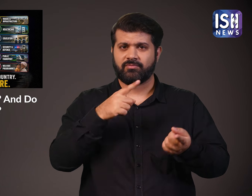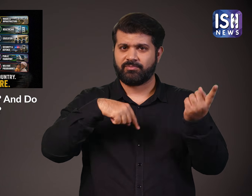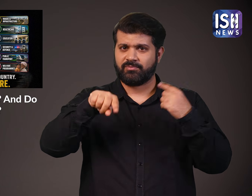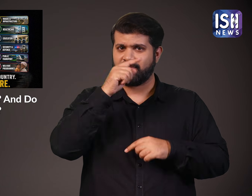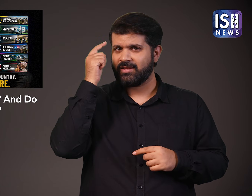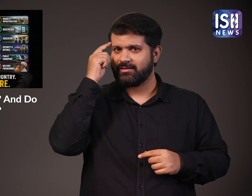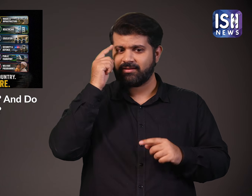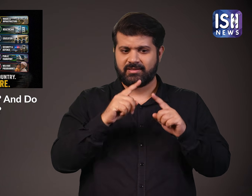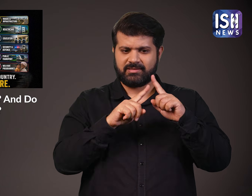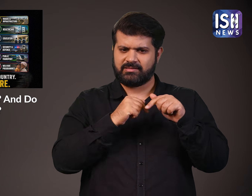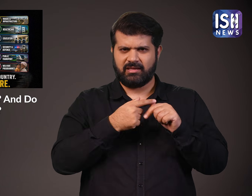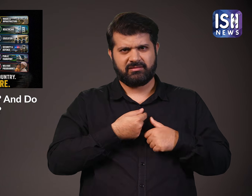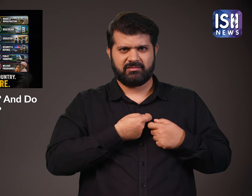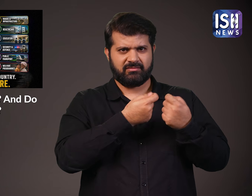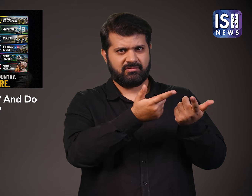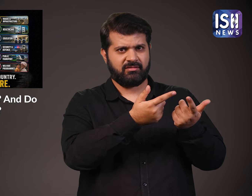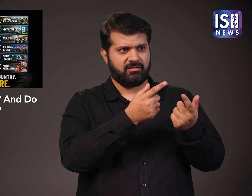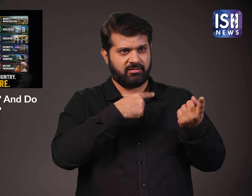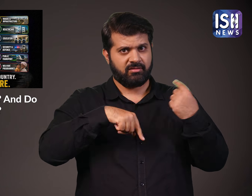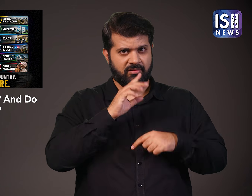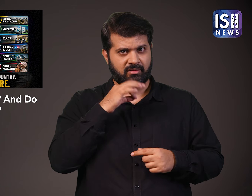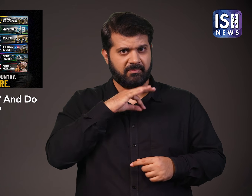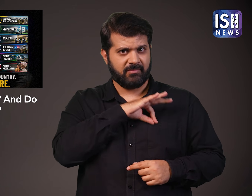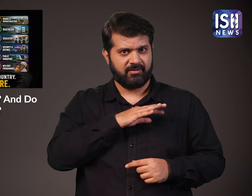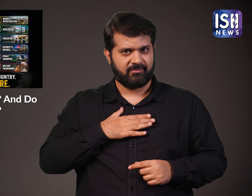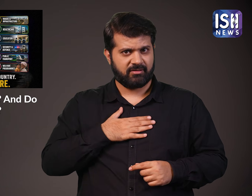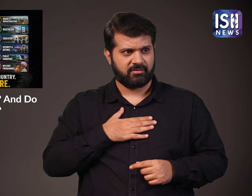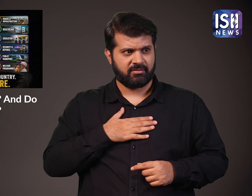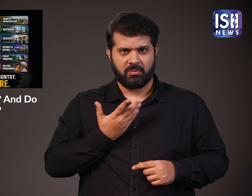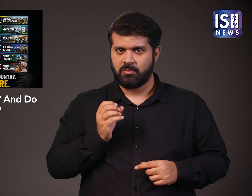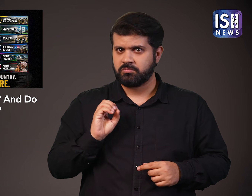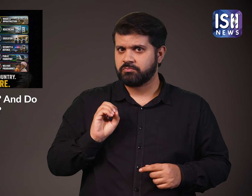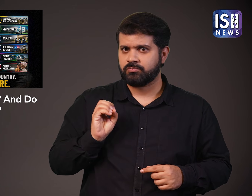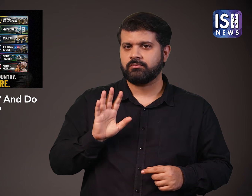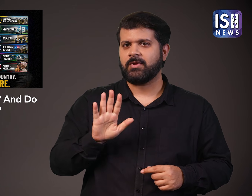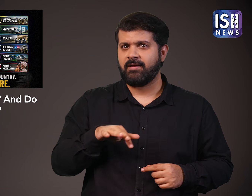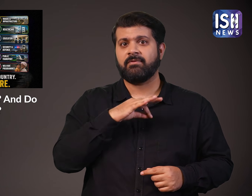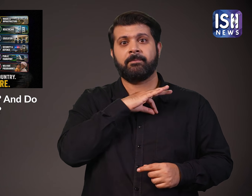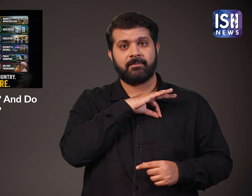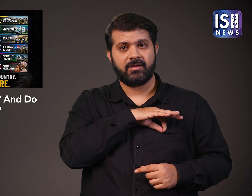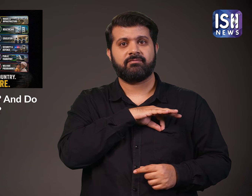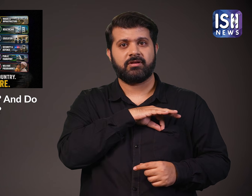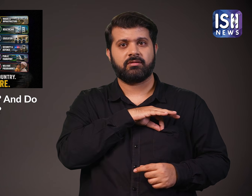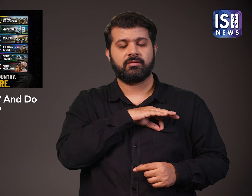Is paying taxes beneficial for us? Yes, it is!